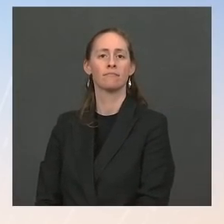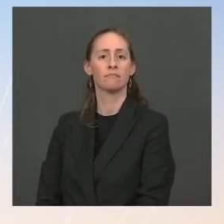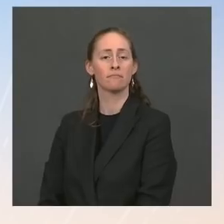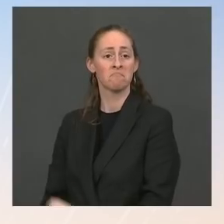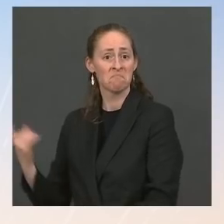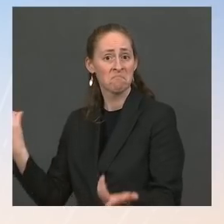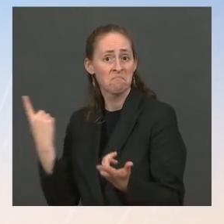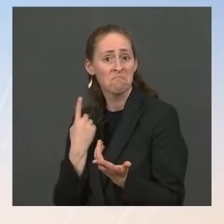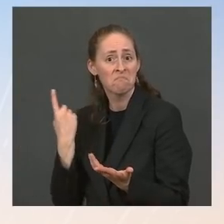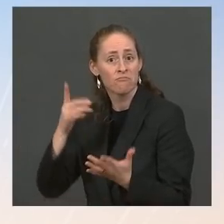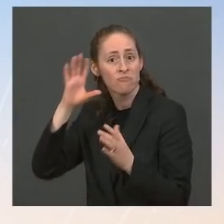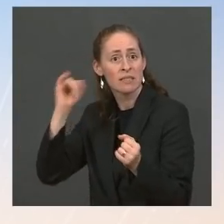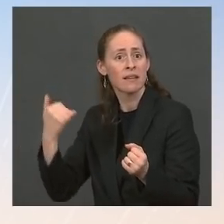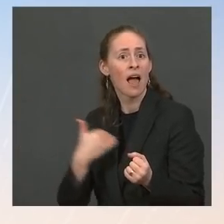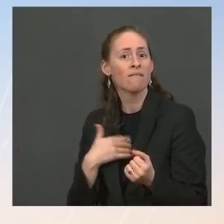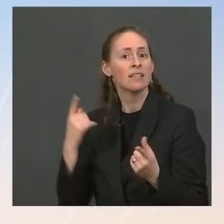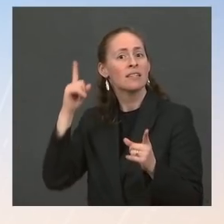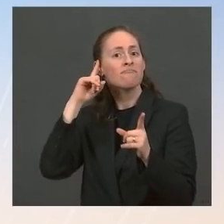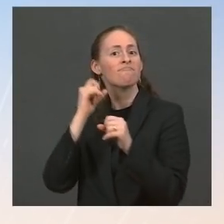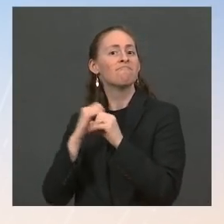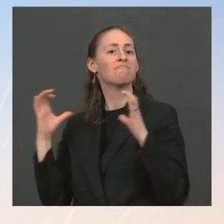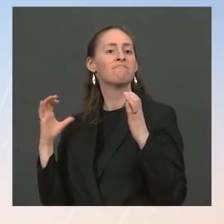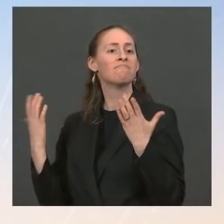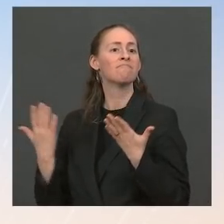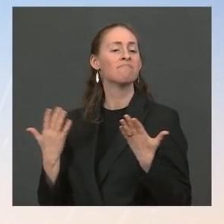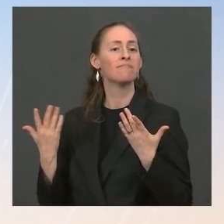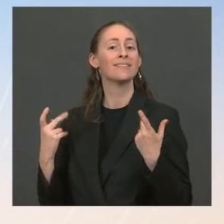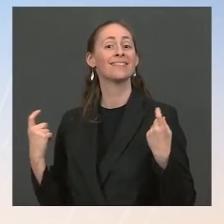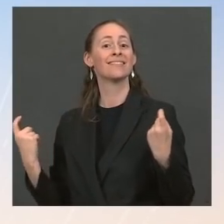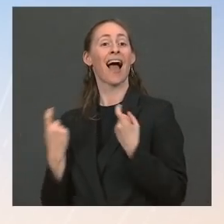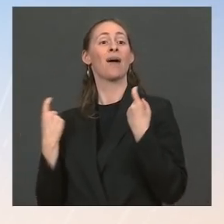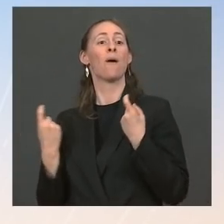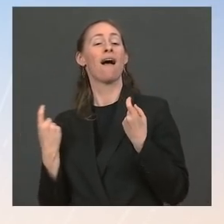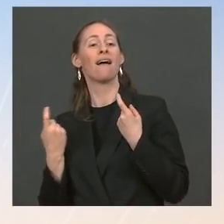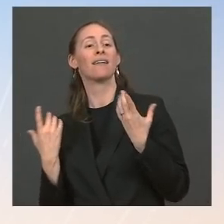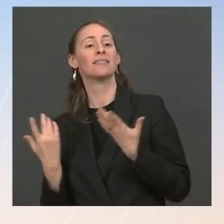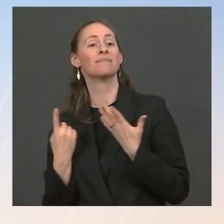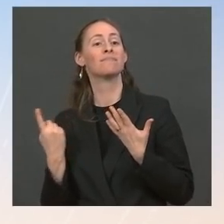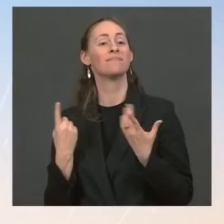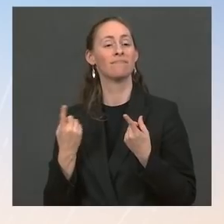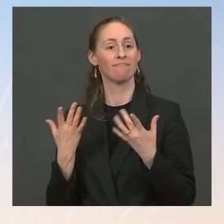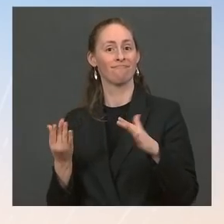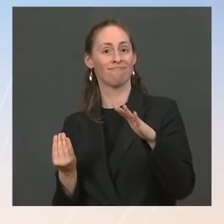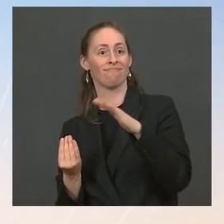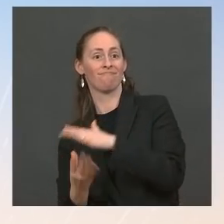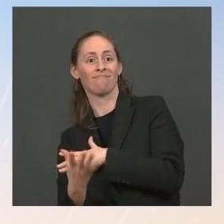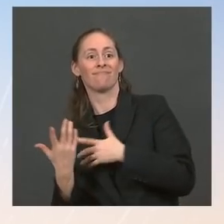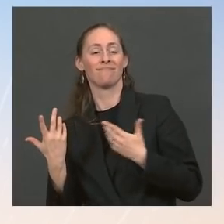will translate into an improvement in his poll numbers, his handling of the economy -- any of that? Ms. Psaki: Well, as I said a little bit earlier,